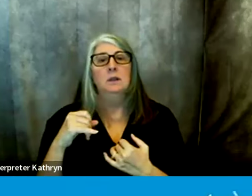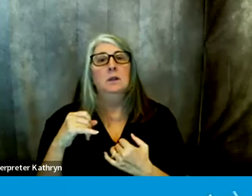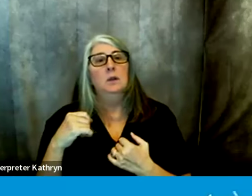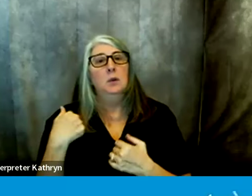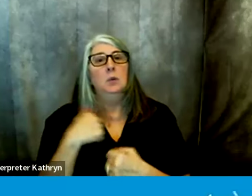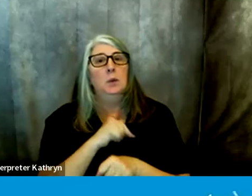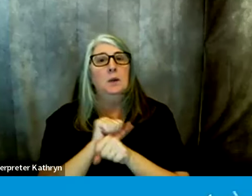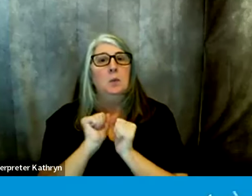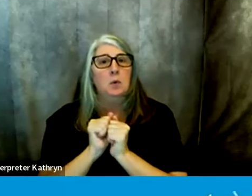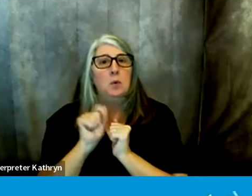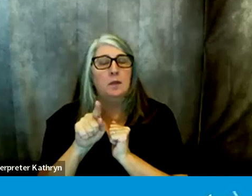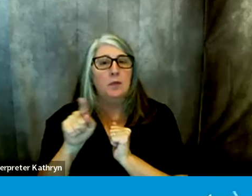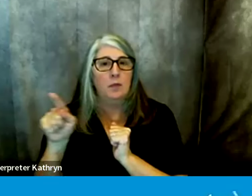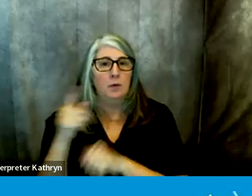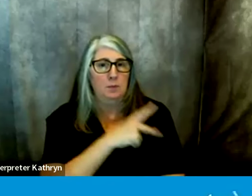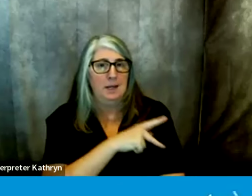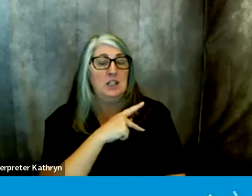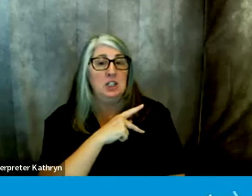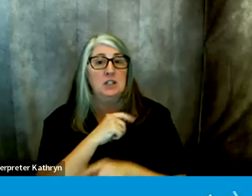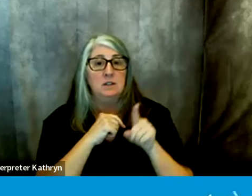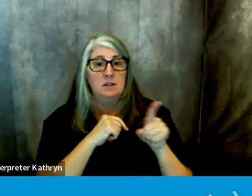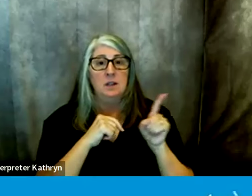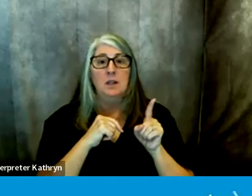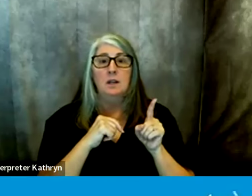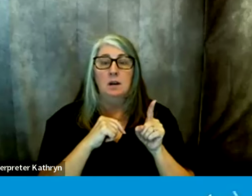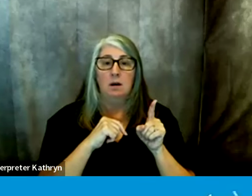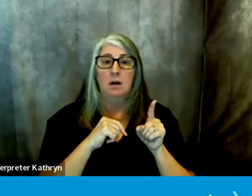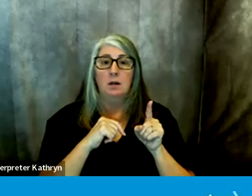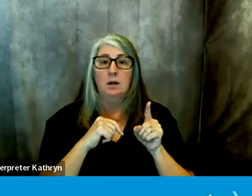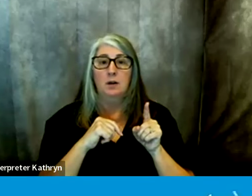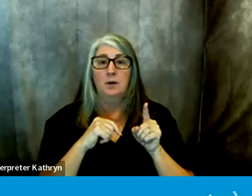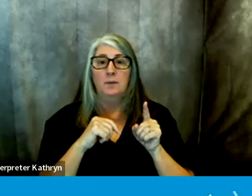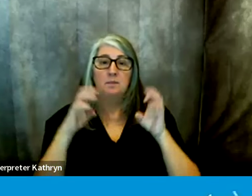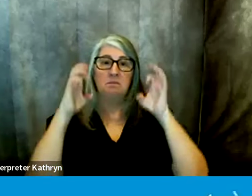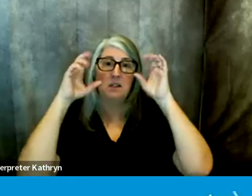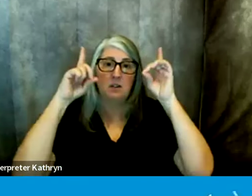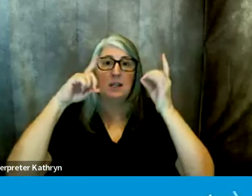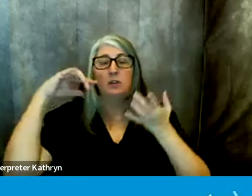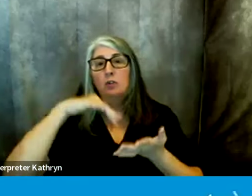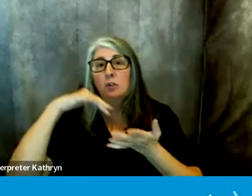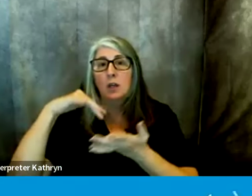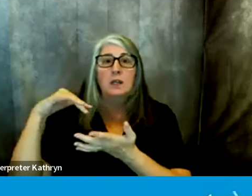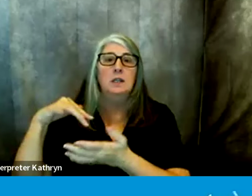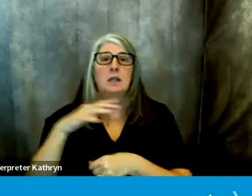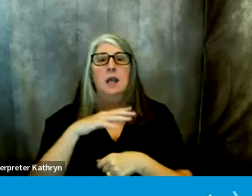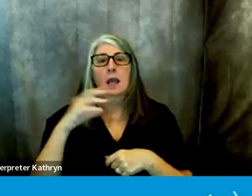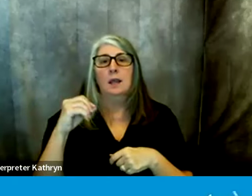in our academic and preclinical academic studies, and we have not seen that interfere